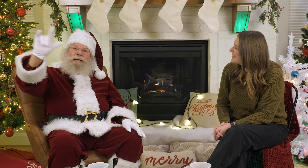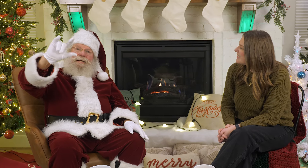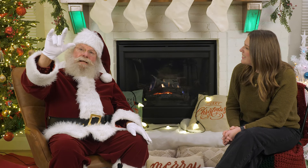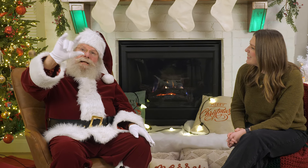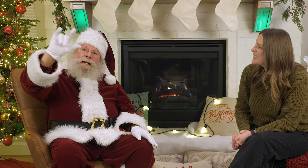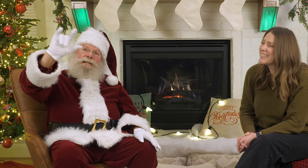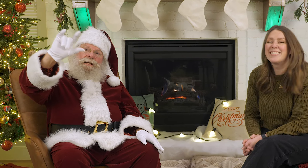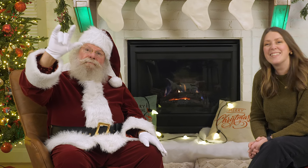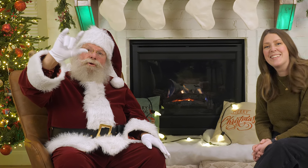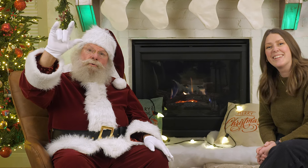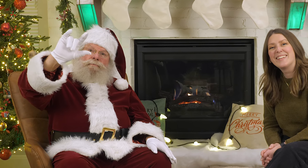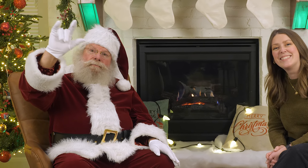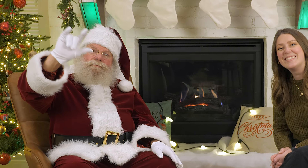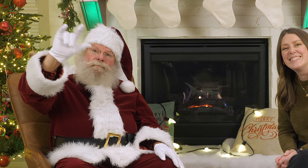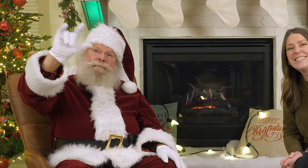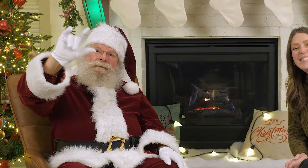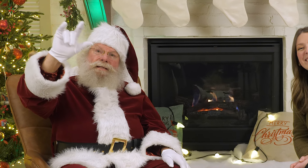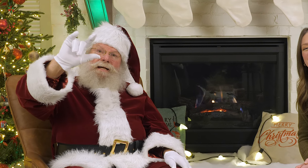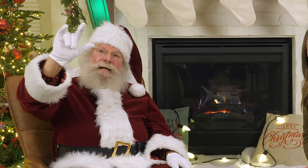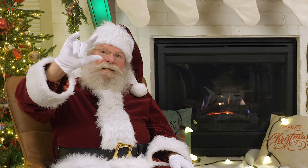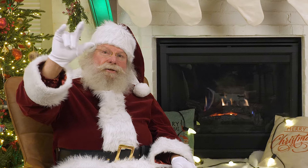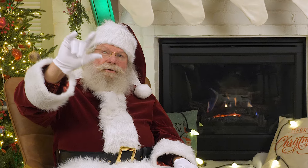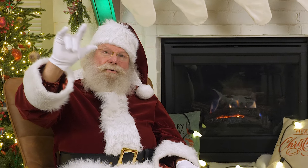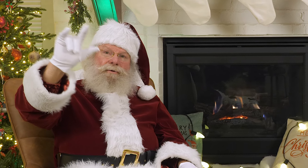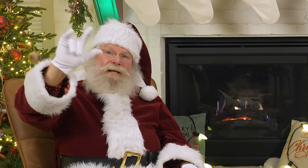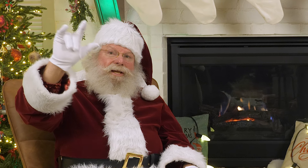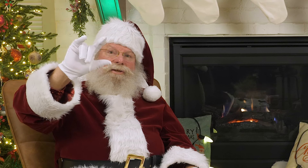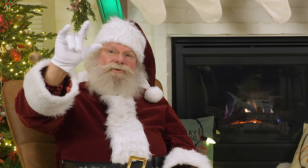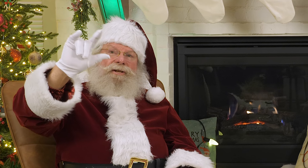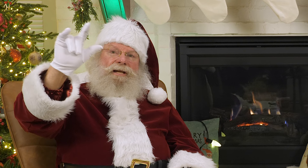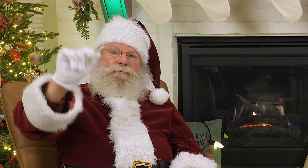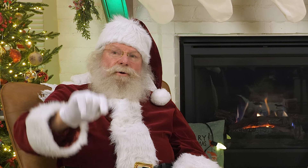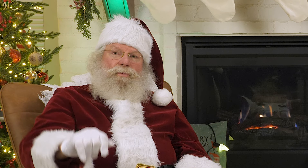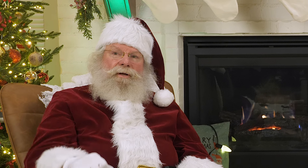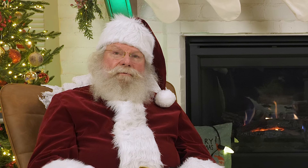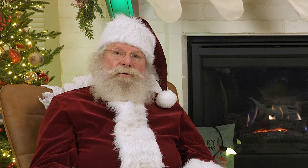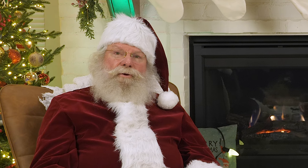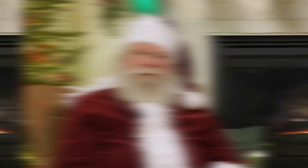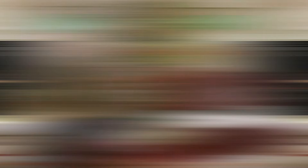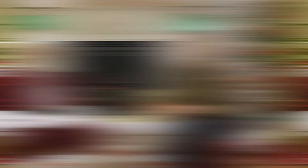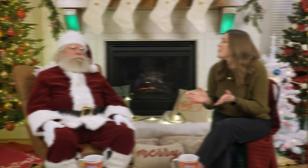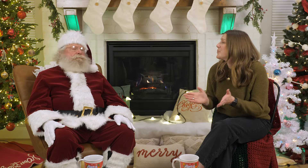Hey, I love you. I do. Each and every one of you.